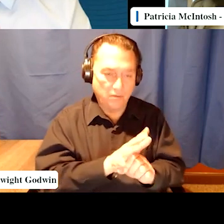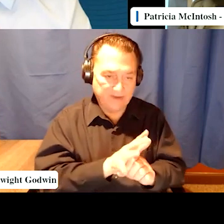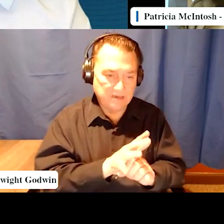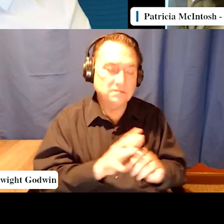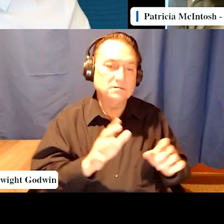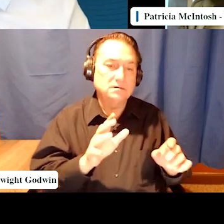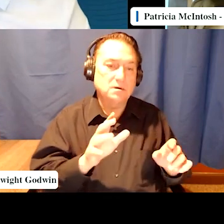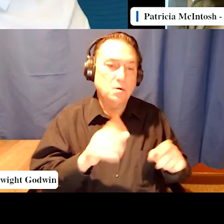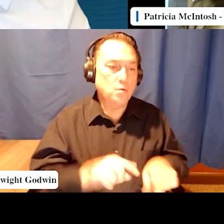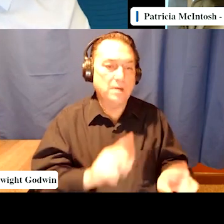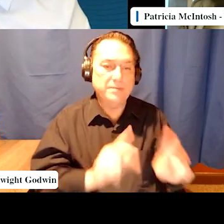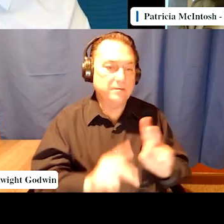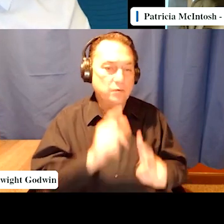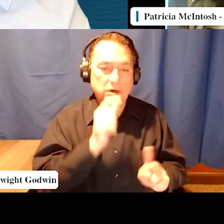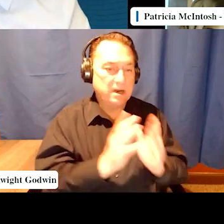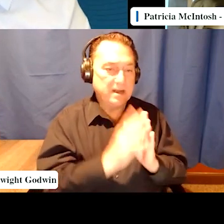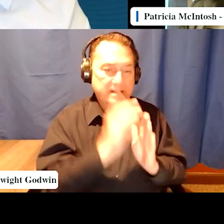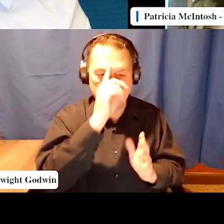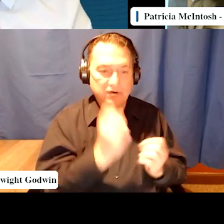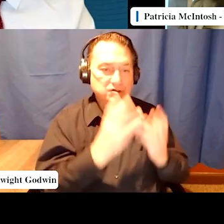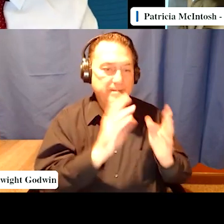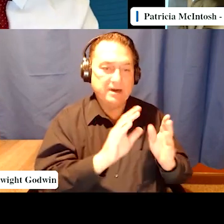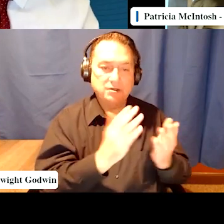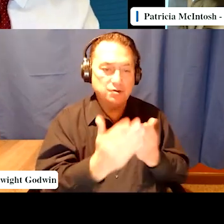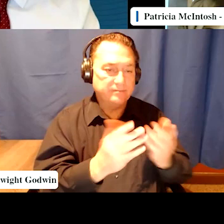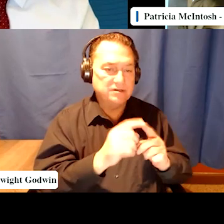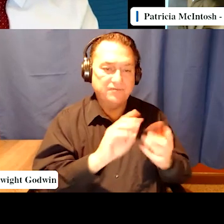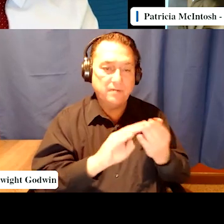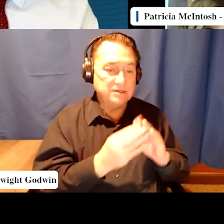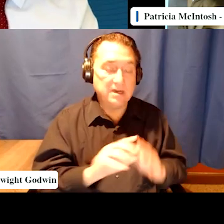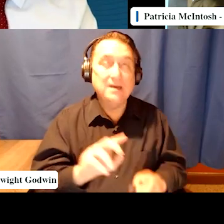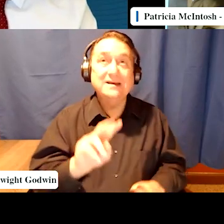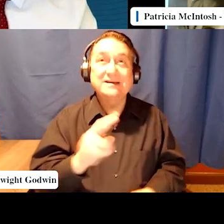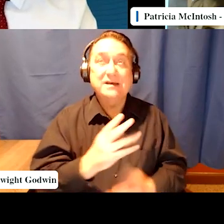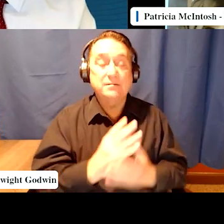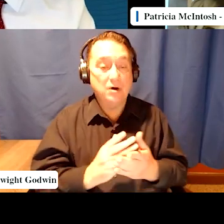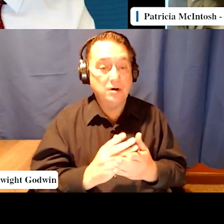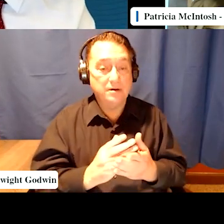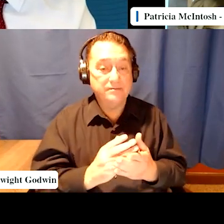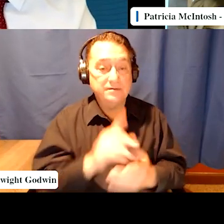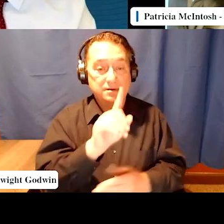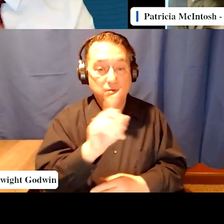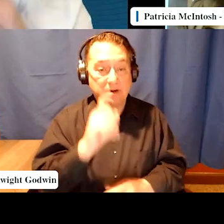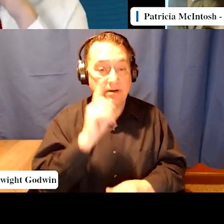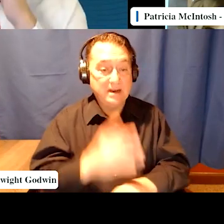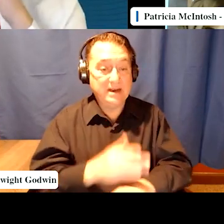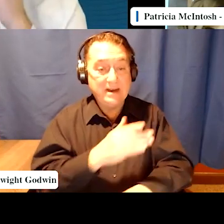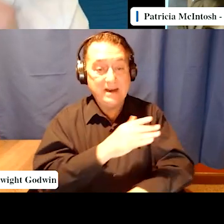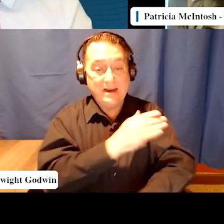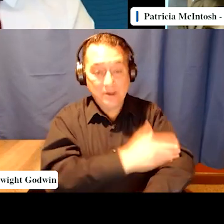I mean, through the city. The other part of that question around the increase in staffing for dispatchers, actually, as you know,